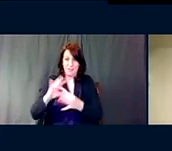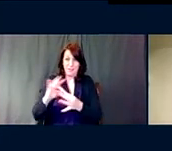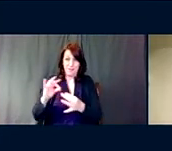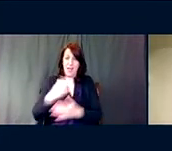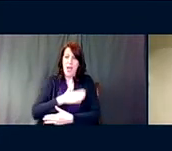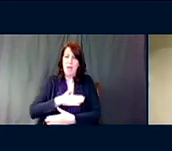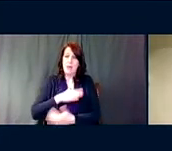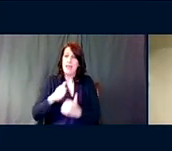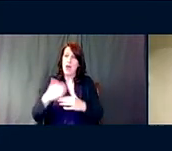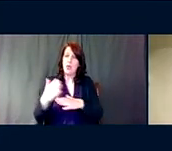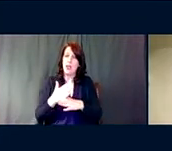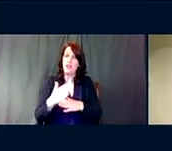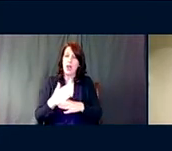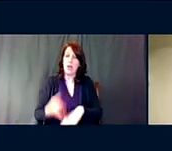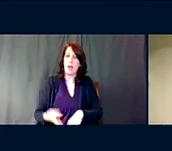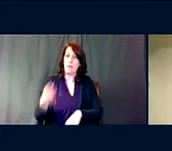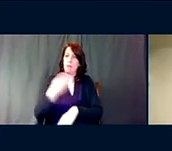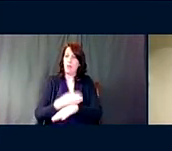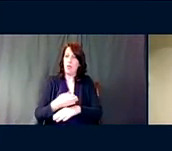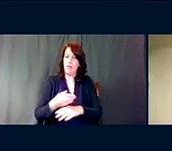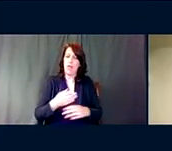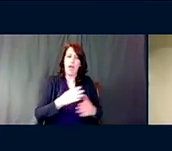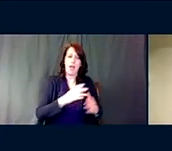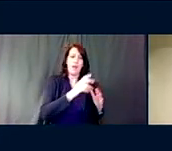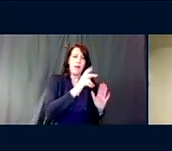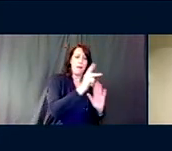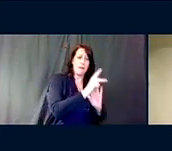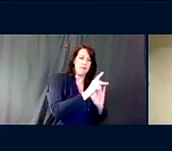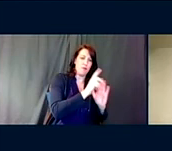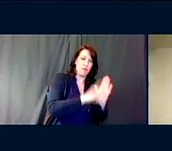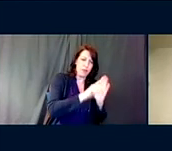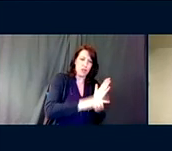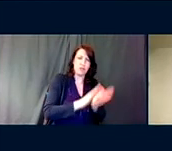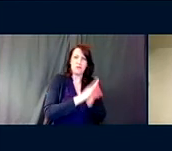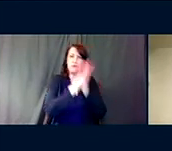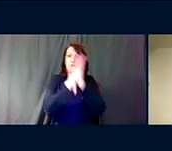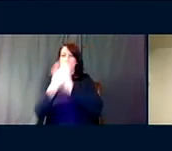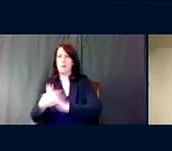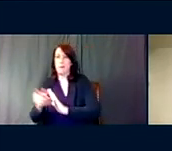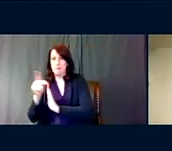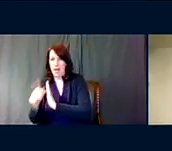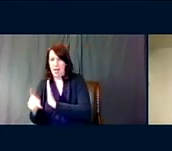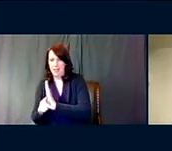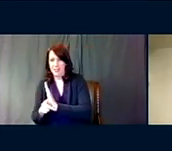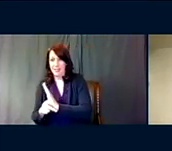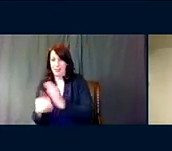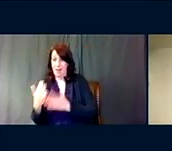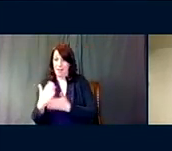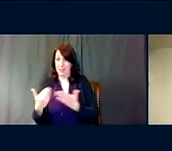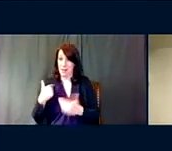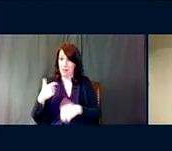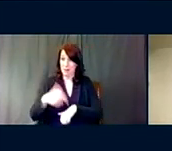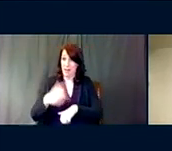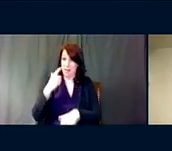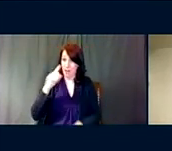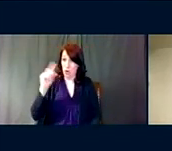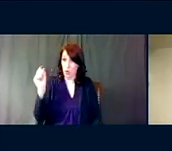WE ALSO APPRECIATE YOU SHARING HOW WE CAN IMPROVE TRANSITION OF RESEARCH INTO POLICY. WE DO HAVE TIME FOR A FEW